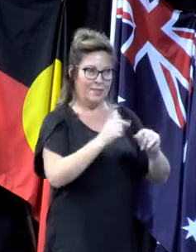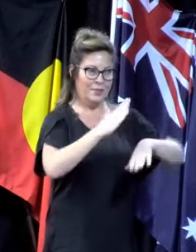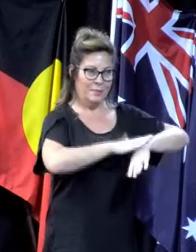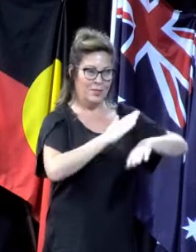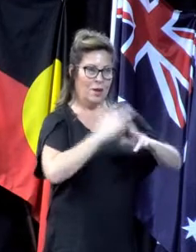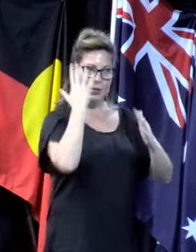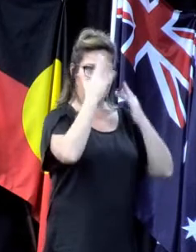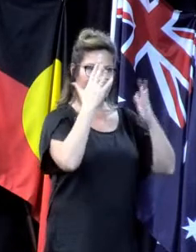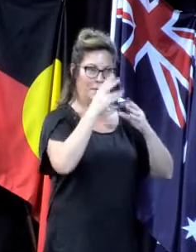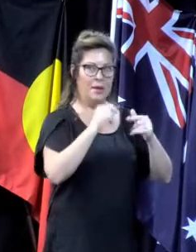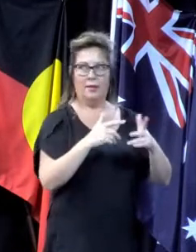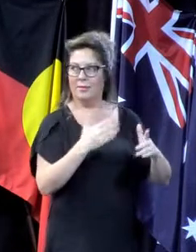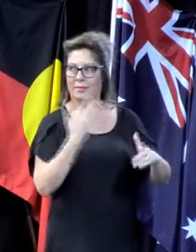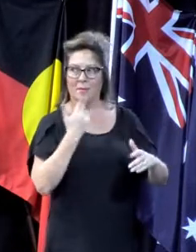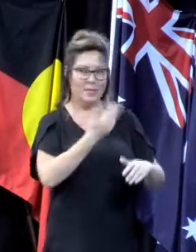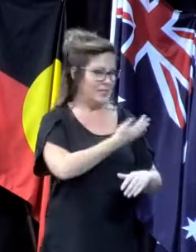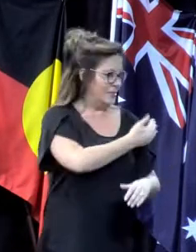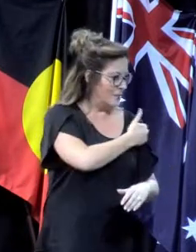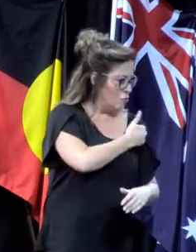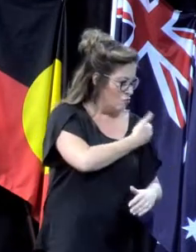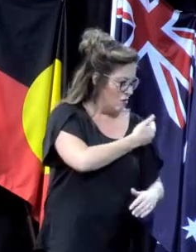And somebody will remind me to ask this again after morning tea.